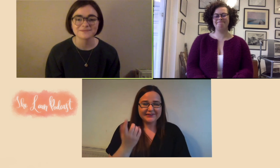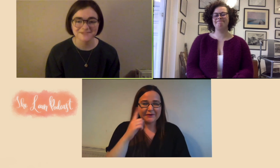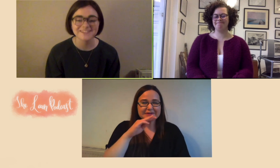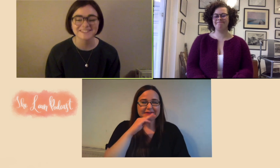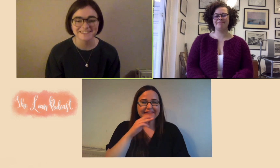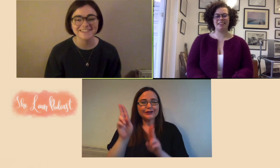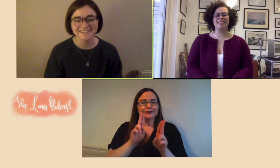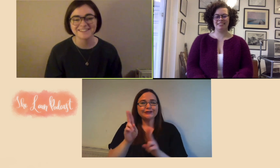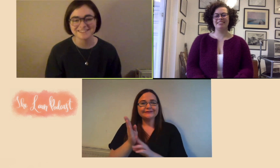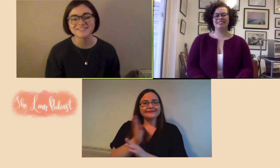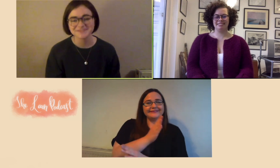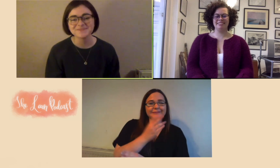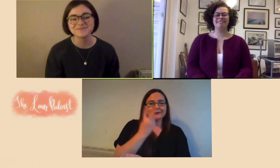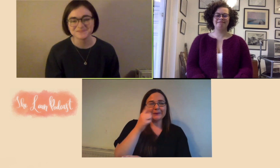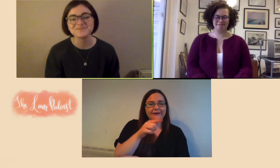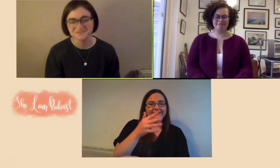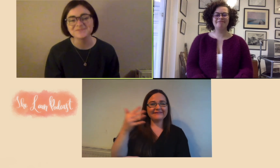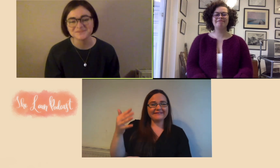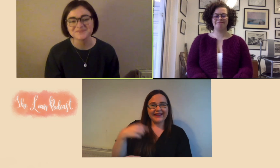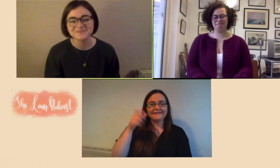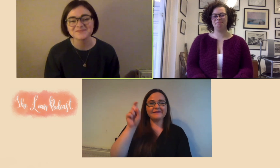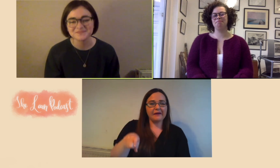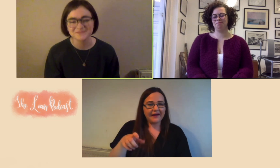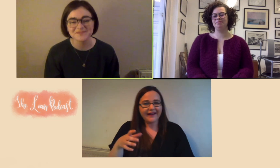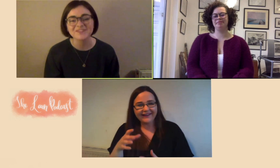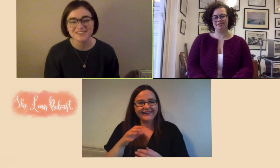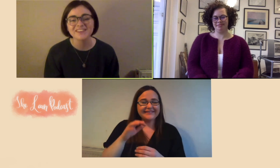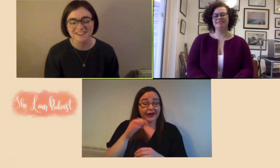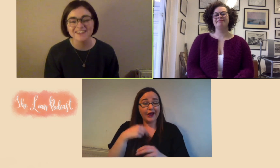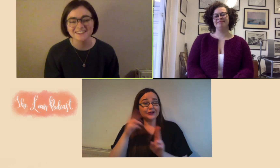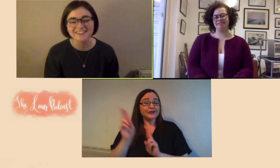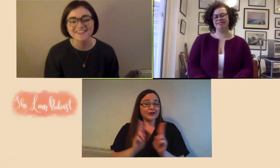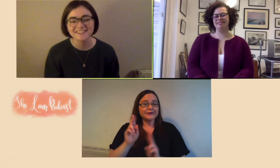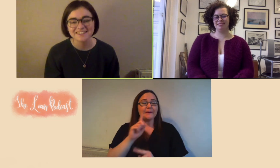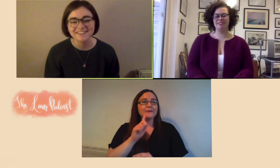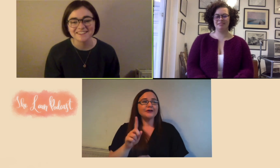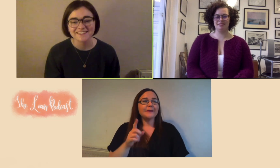So, I definitely should log in maybe at 2:55, I know I should,